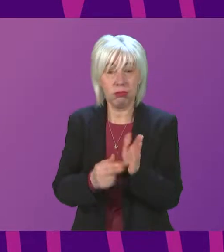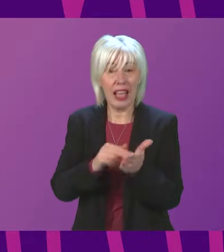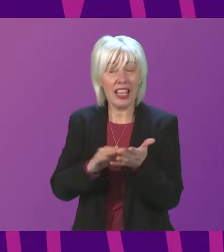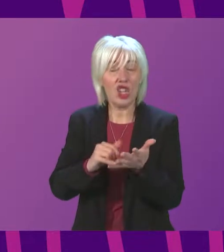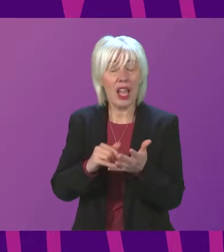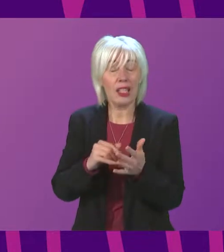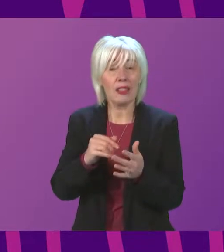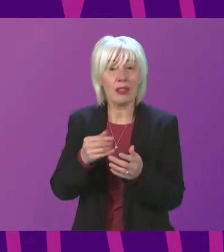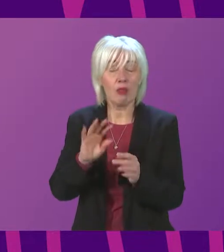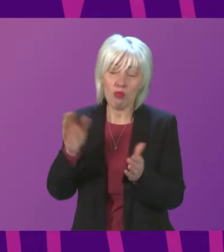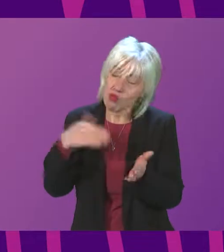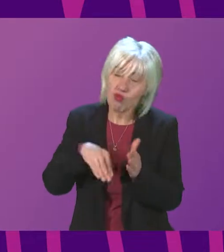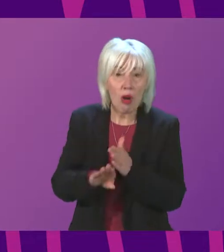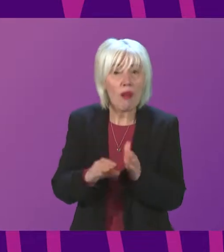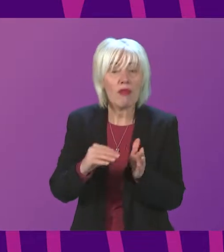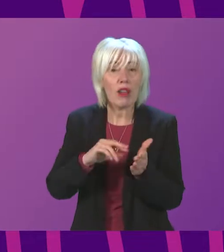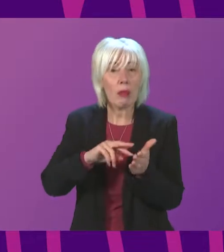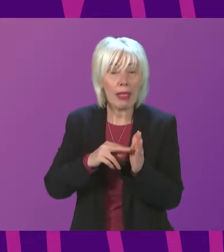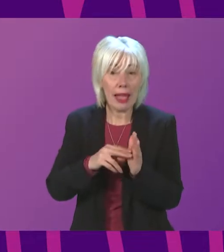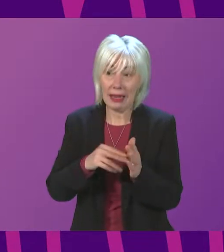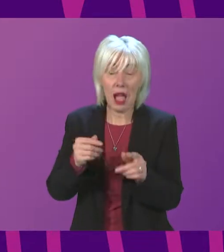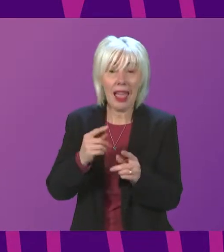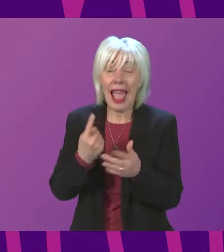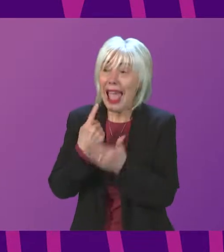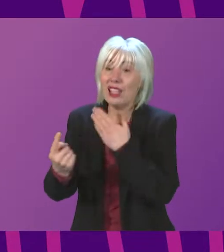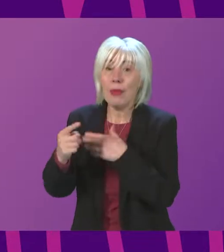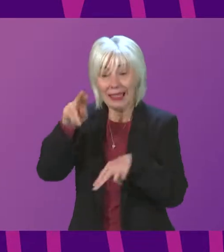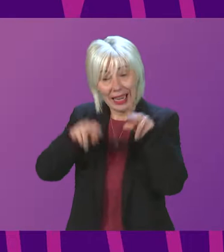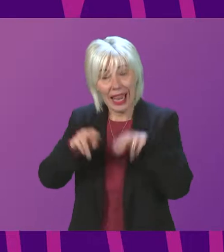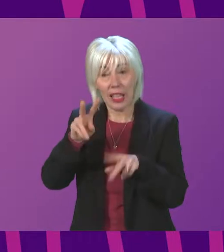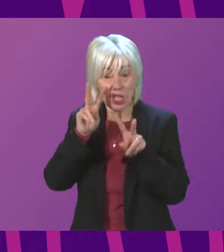has just referred to, and has backed up that modelling with independent analysis.